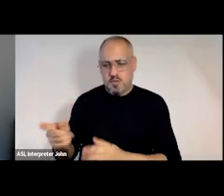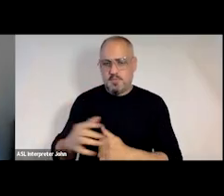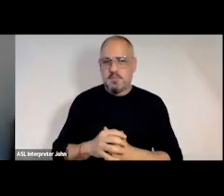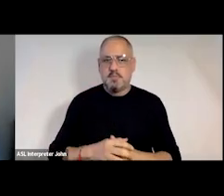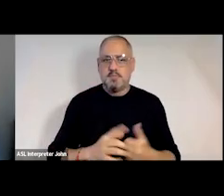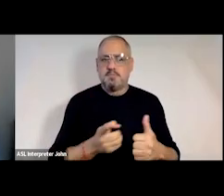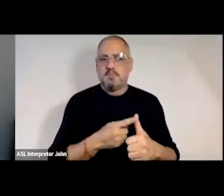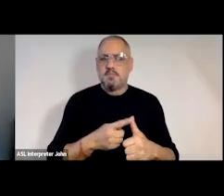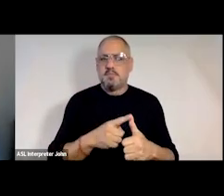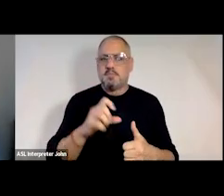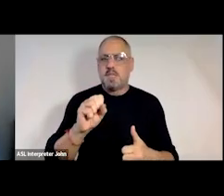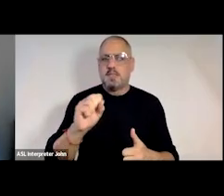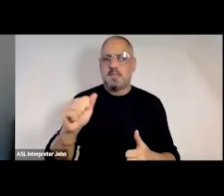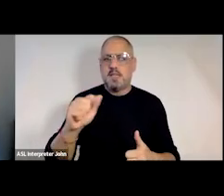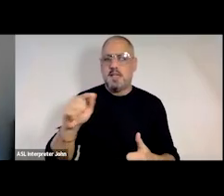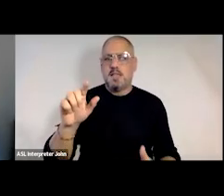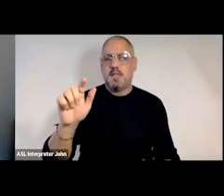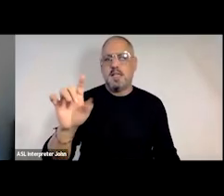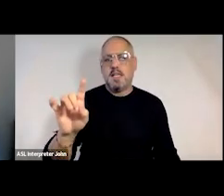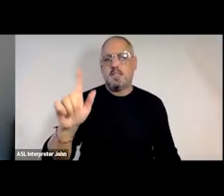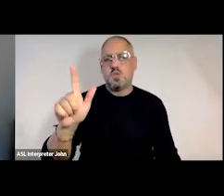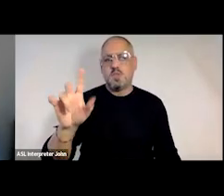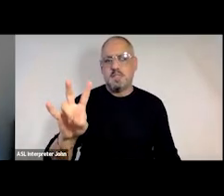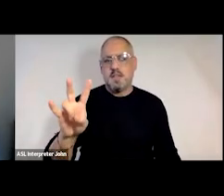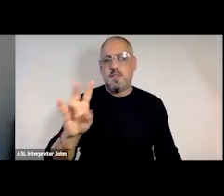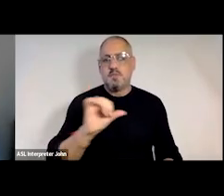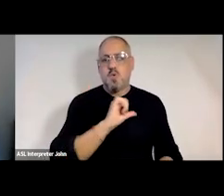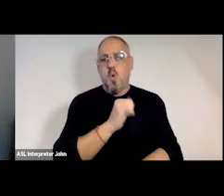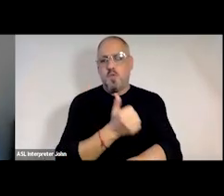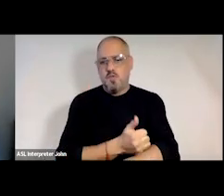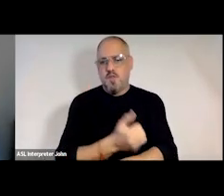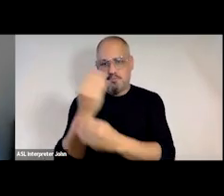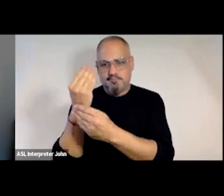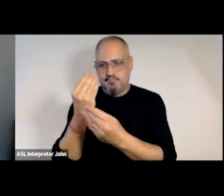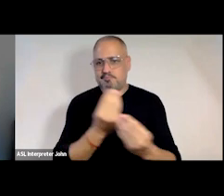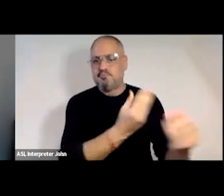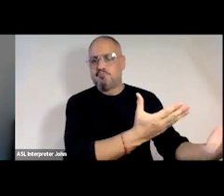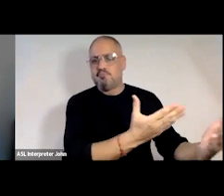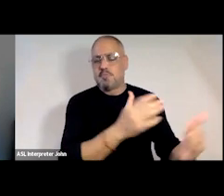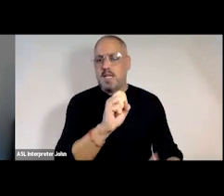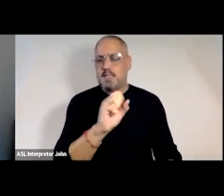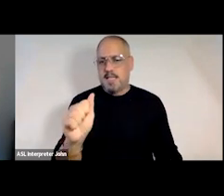The first one is the SSA-827, which is the authorization to disclose information to SSA.